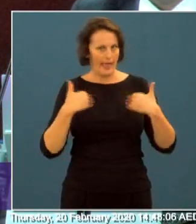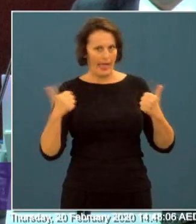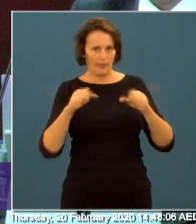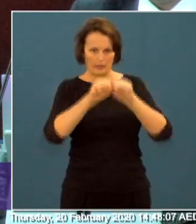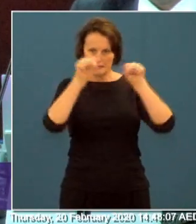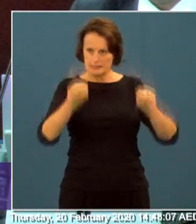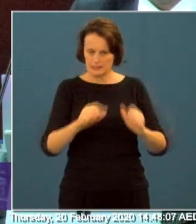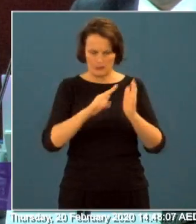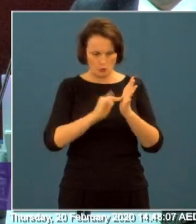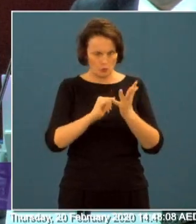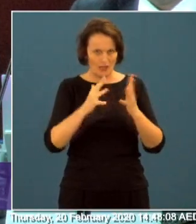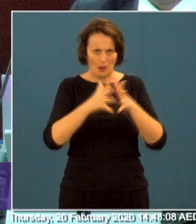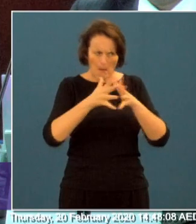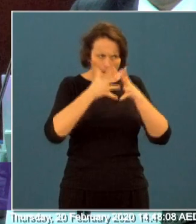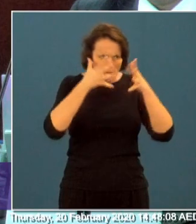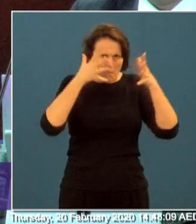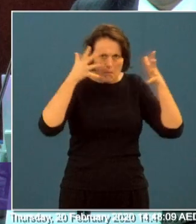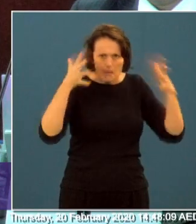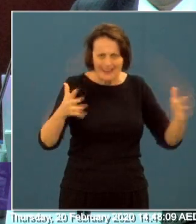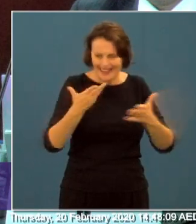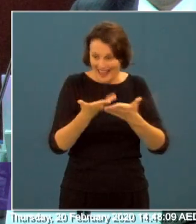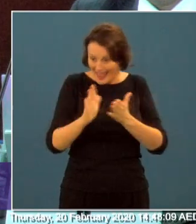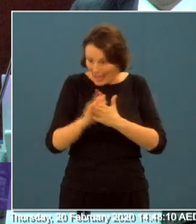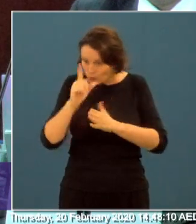do you envisage that that capacity building will work in practice?